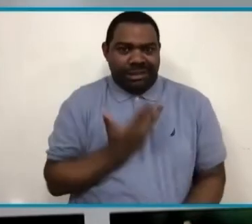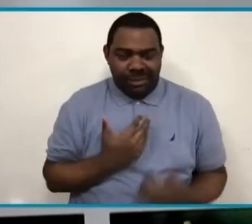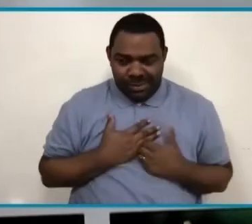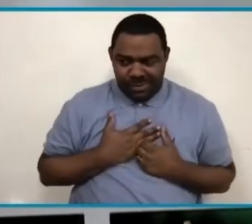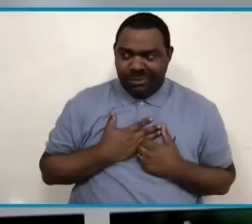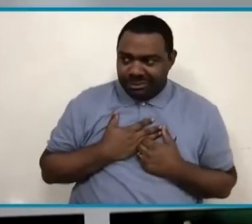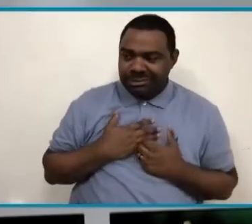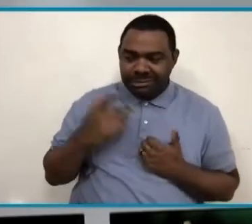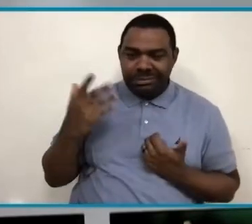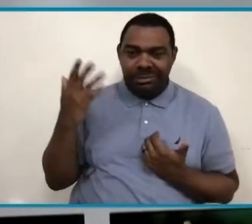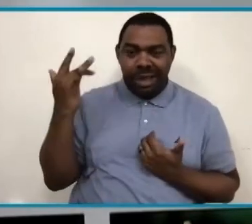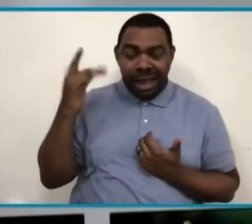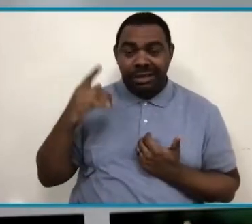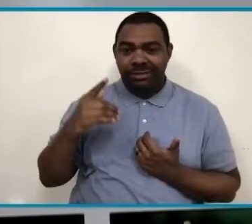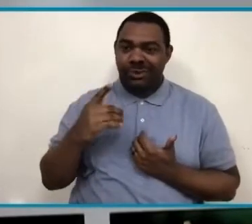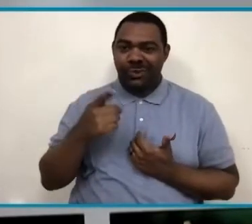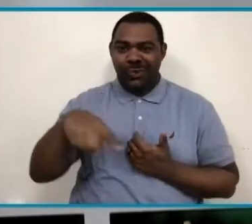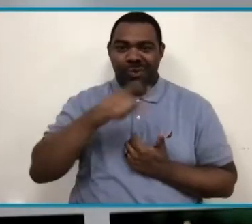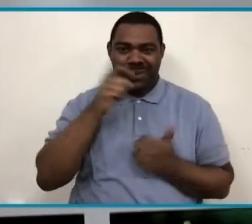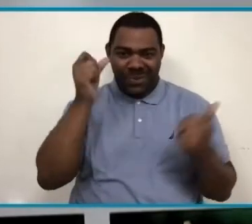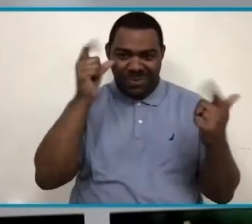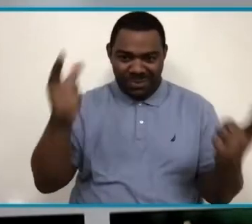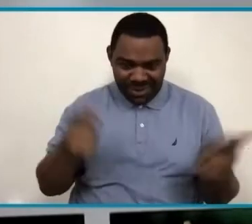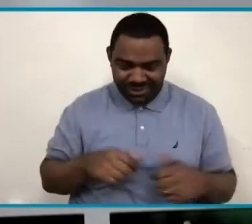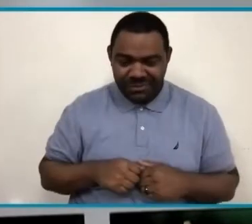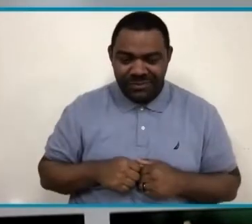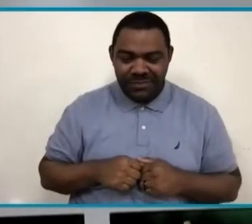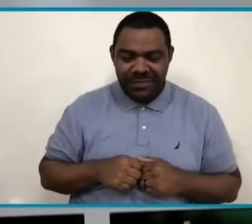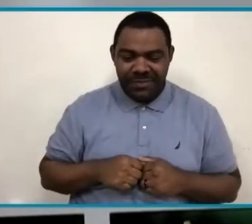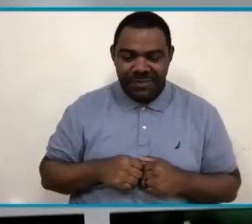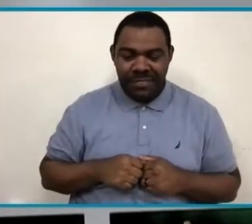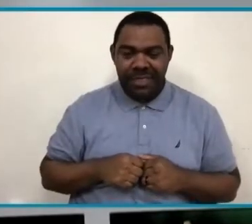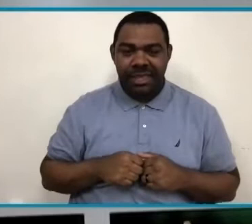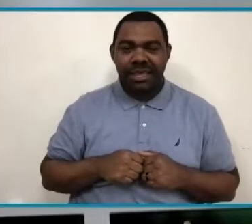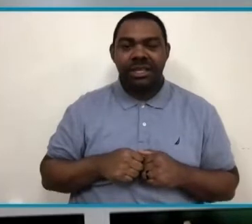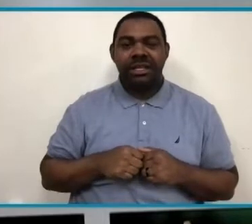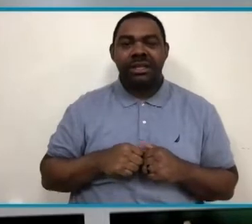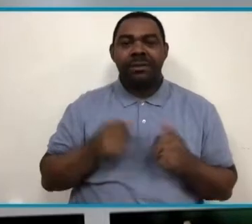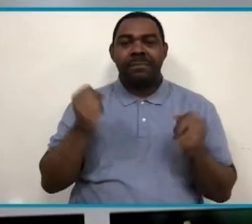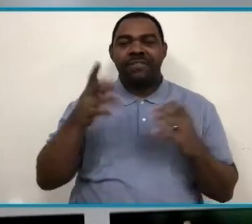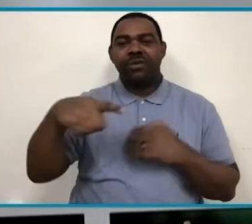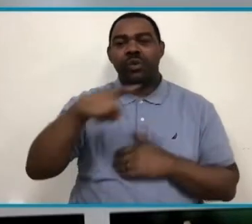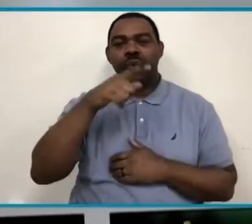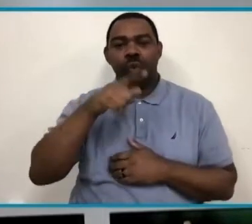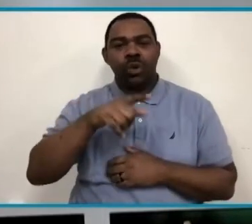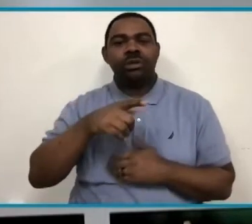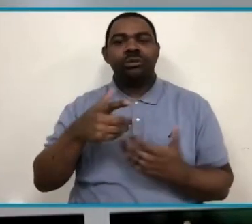no surprise for many of you, service members, active duty service members have quite a high